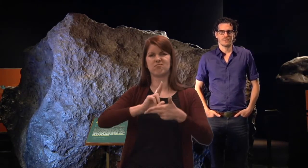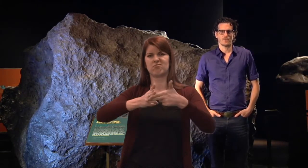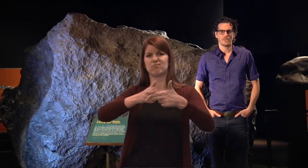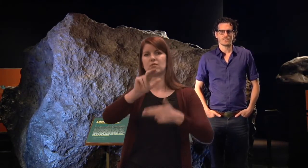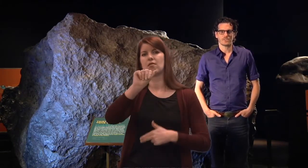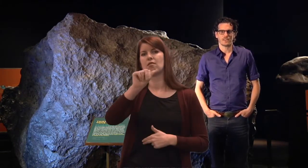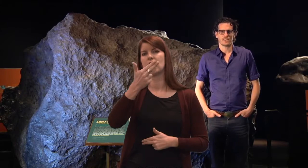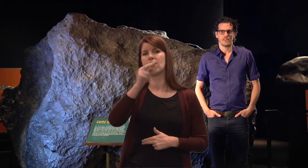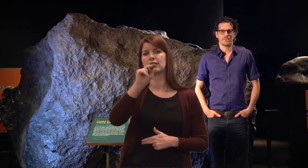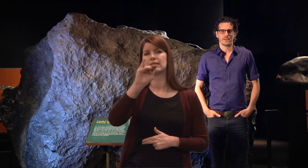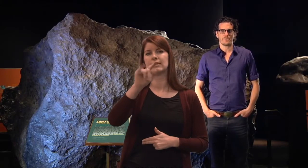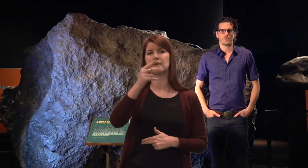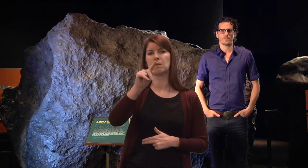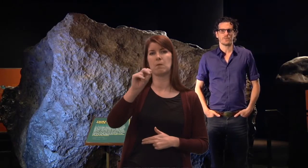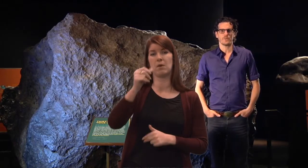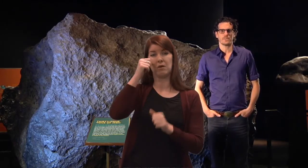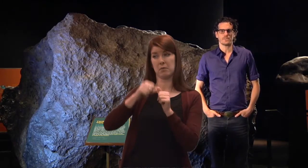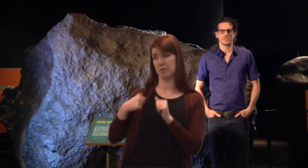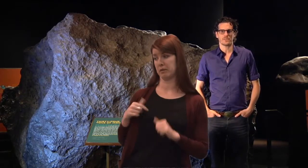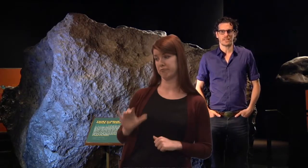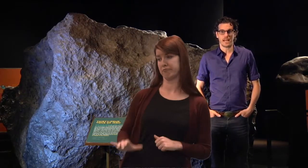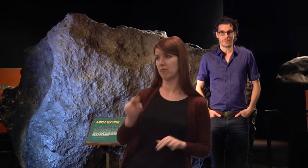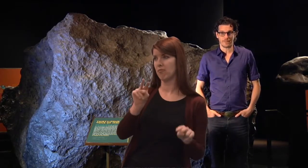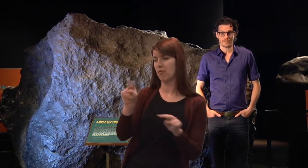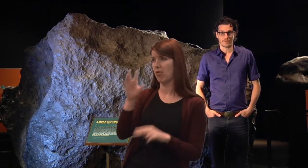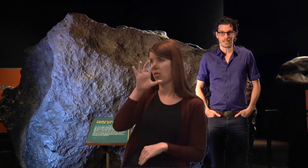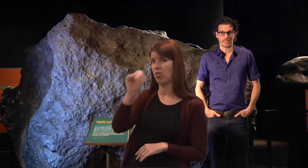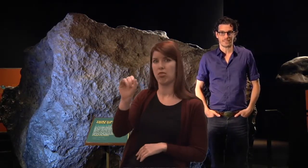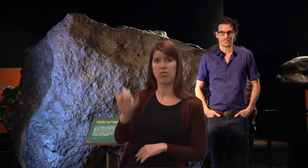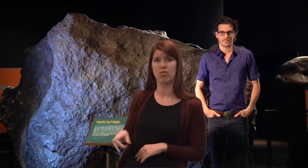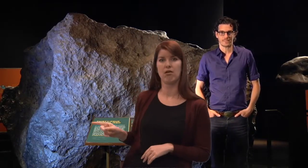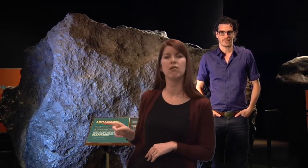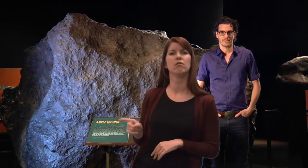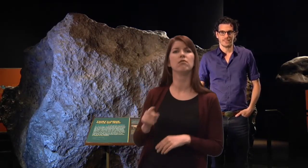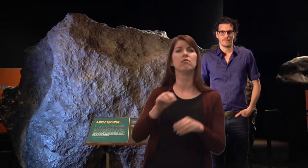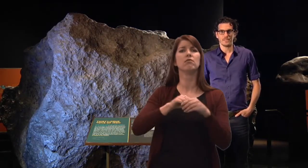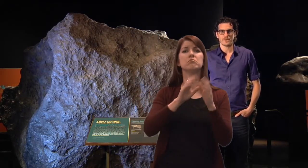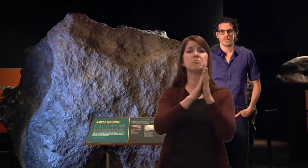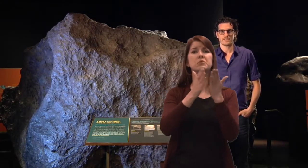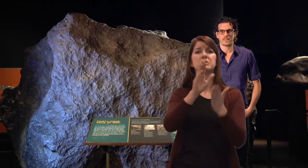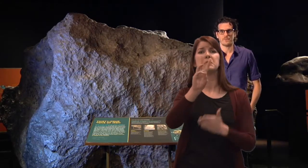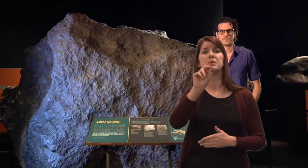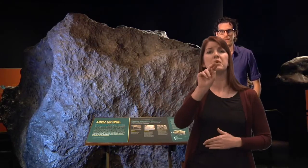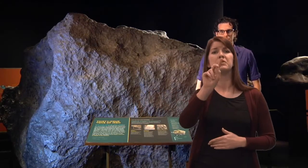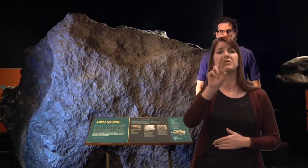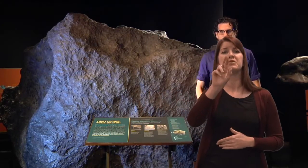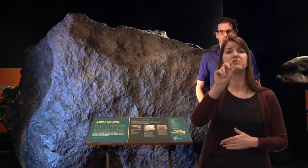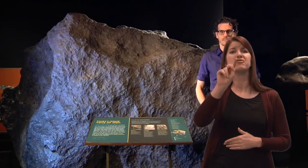In Wonderstruck, a very important moment in the story happens right here. Meteorites come from outer space.